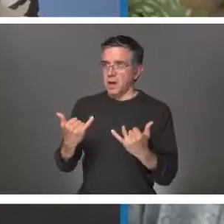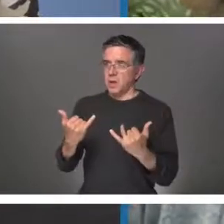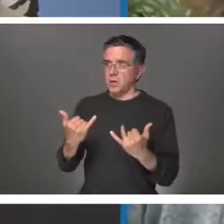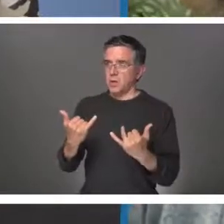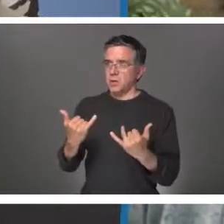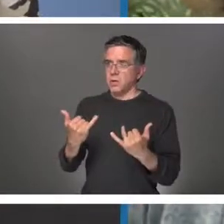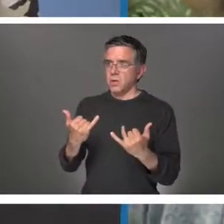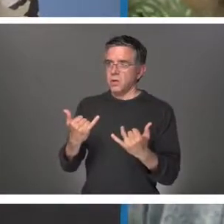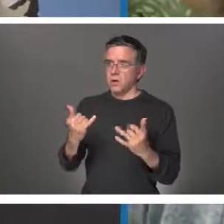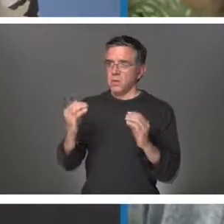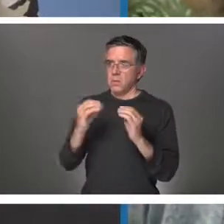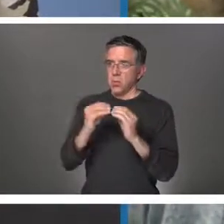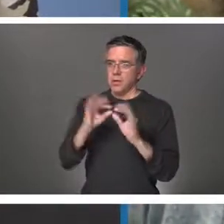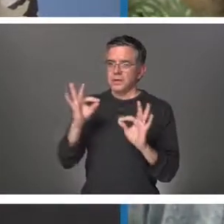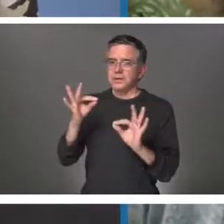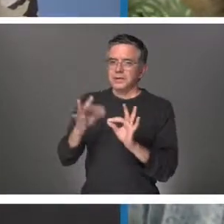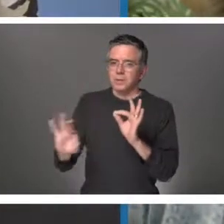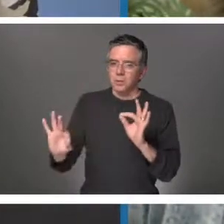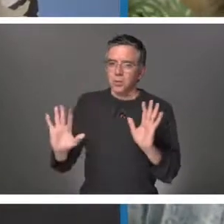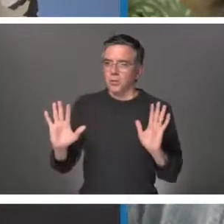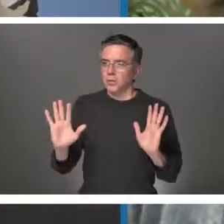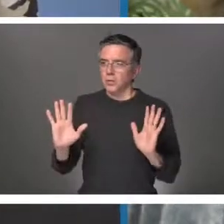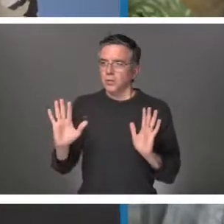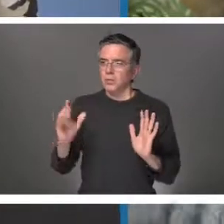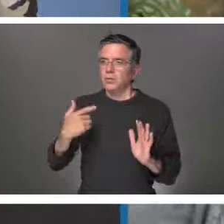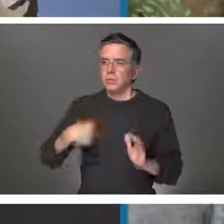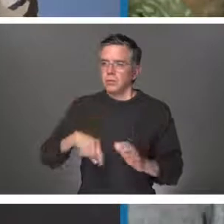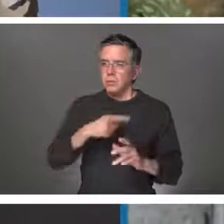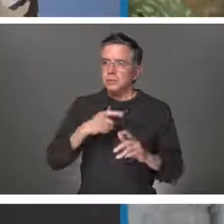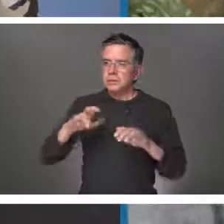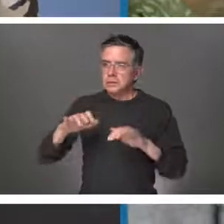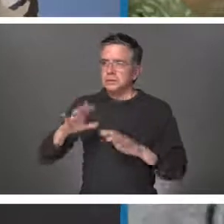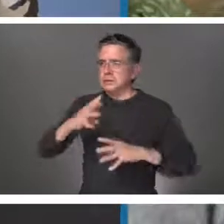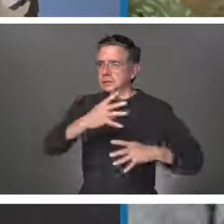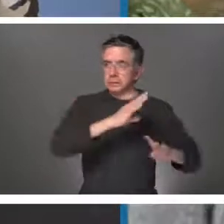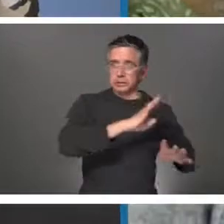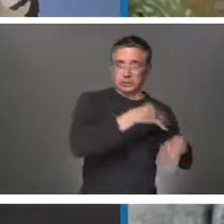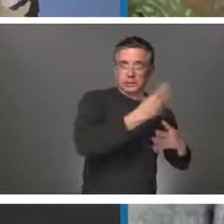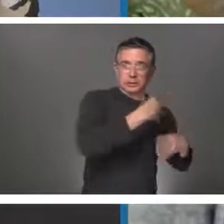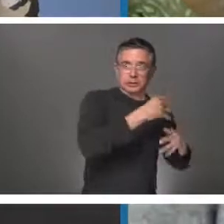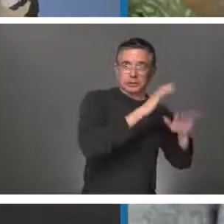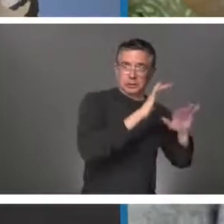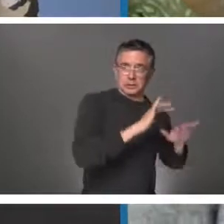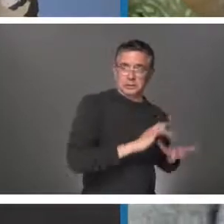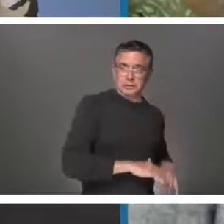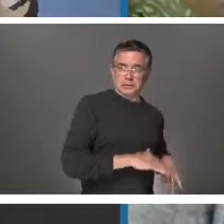where we then work on the backend to upload that information into those more complicated systems.